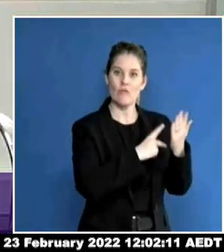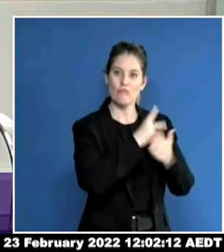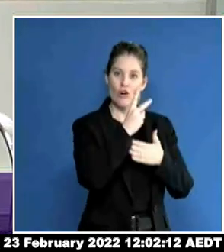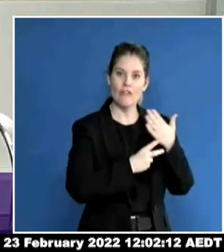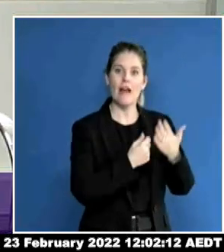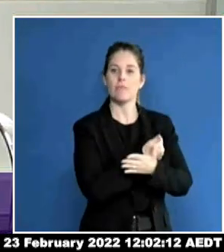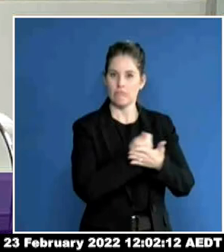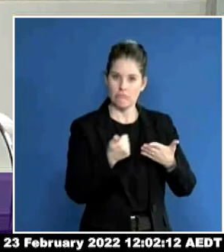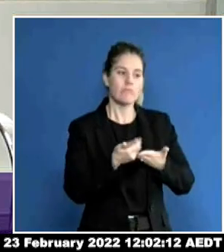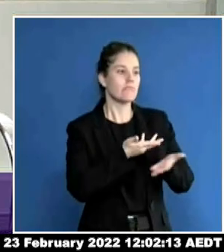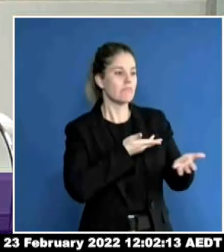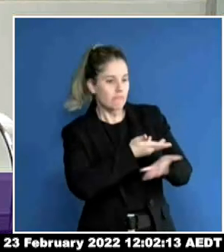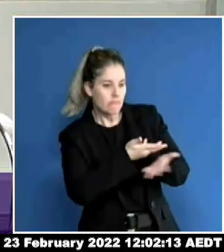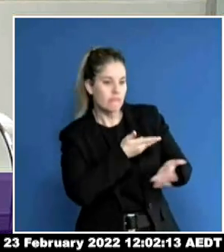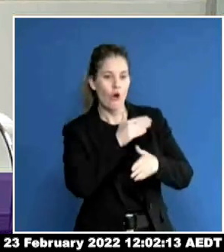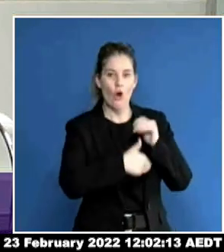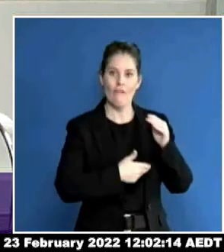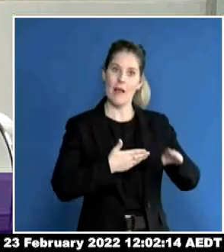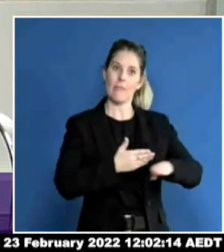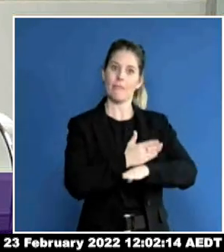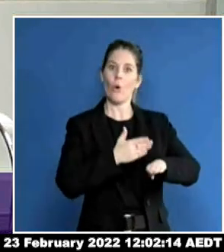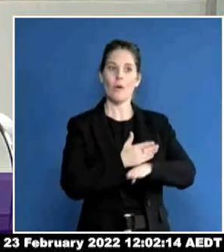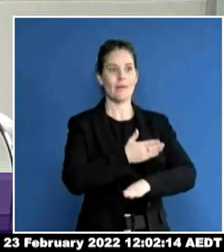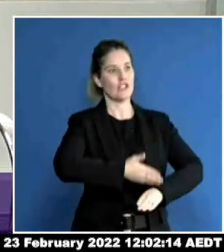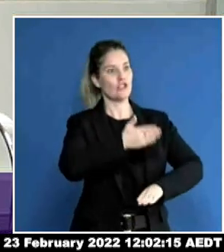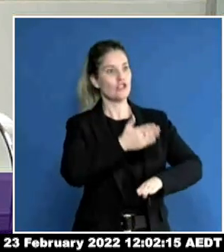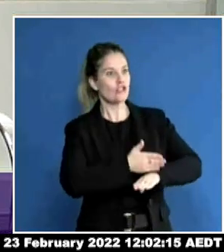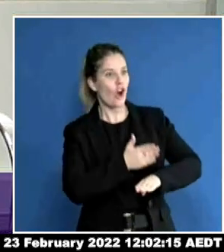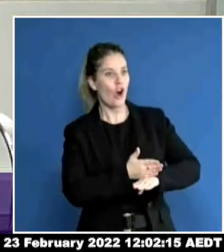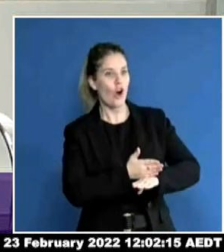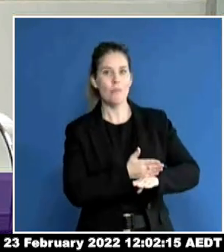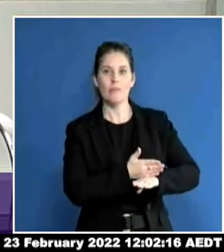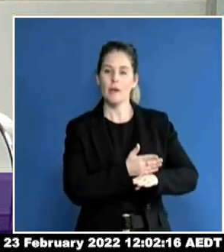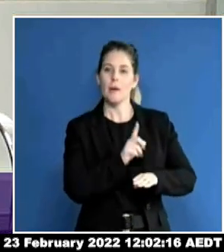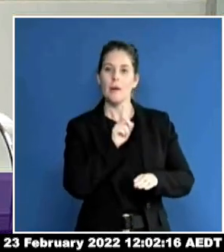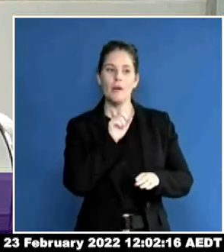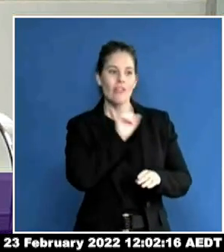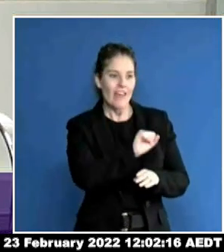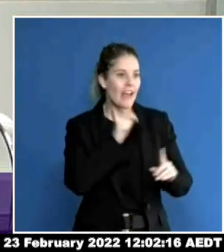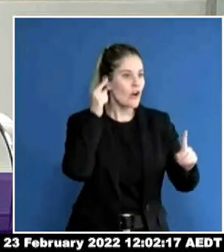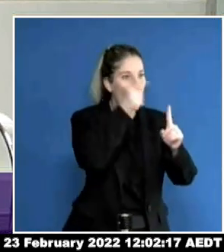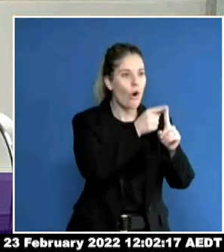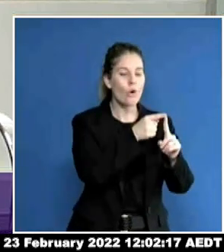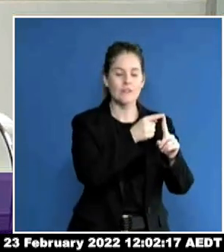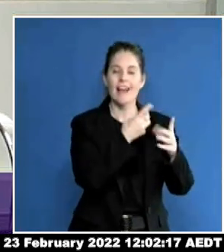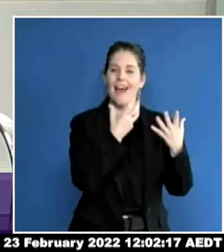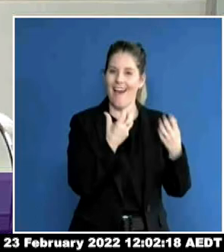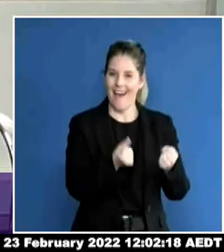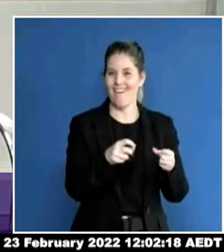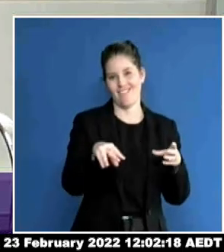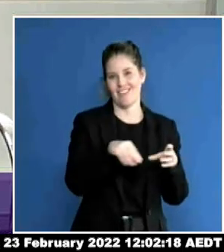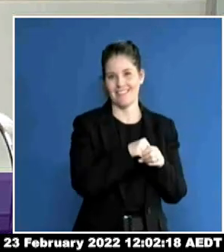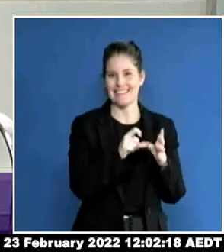part of what leadership is. But it's also just goals. Our individual advocacy service, which is when someone is in a pretty - pretty tough